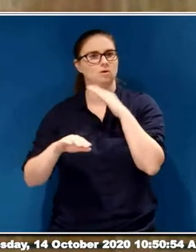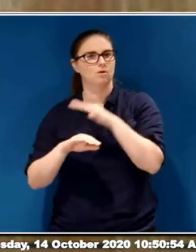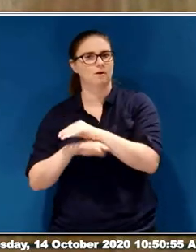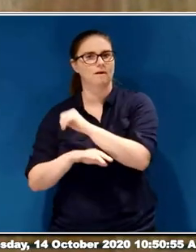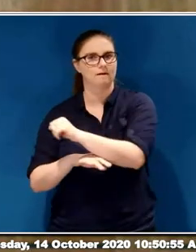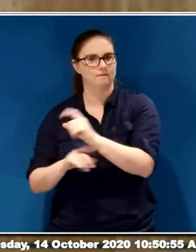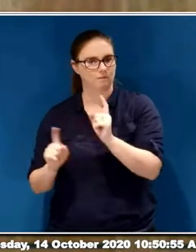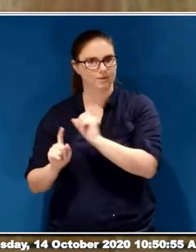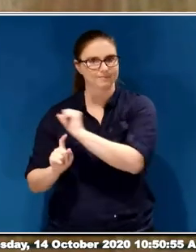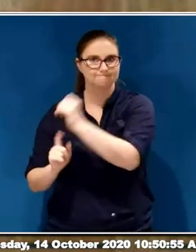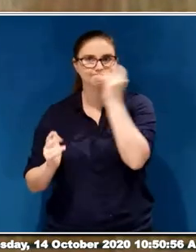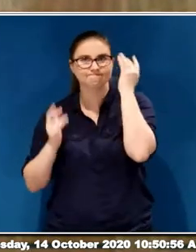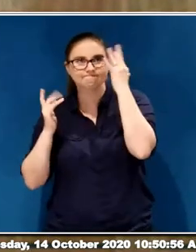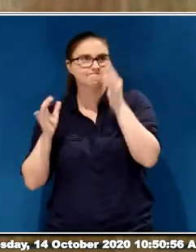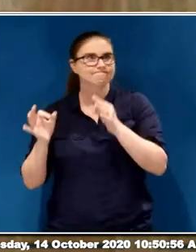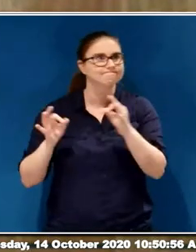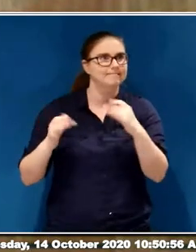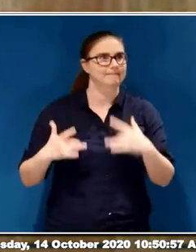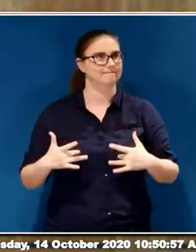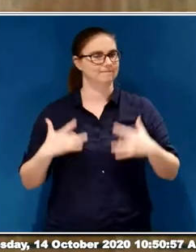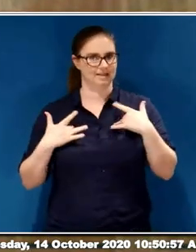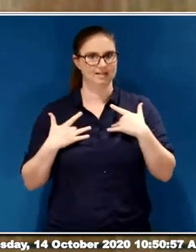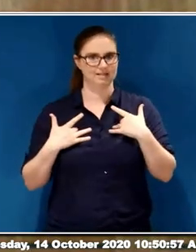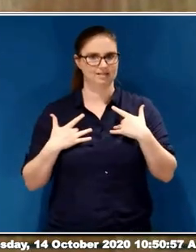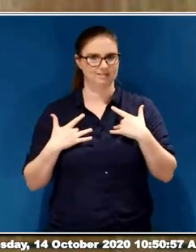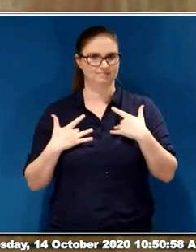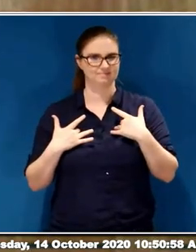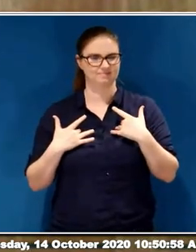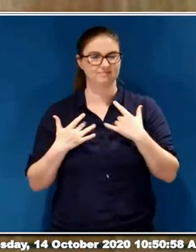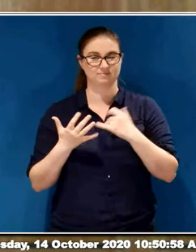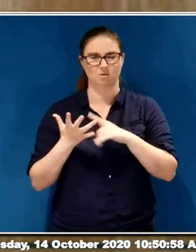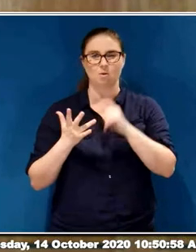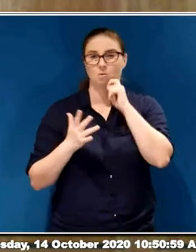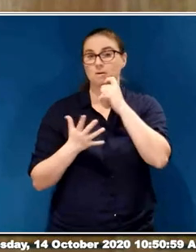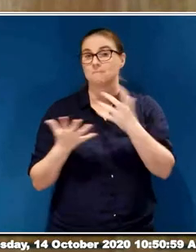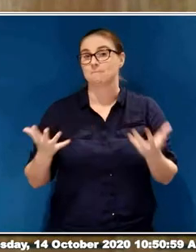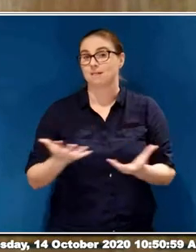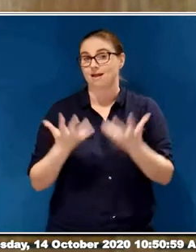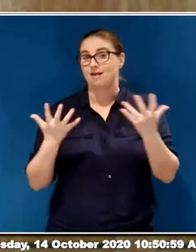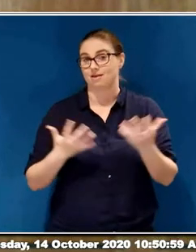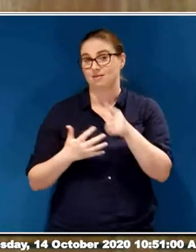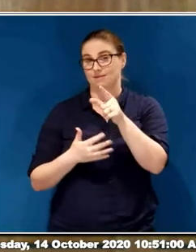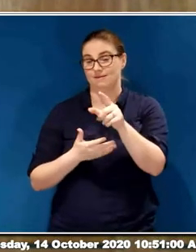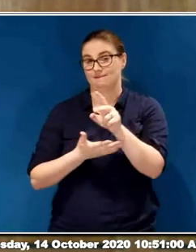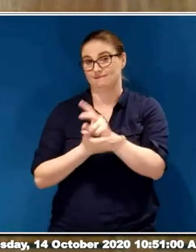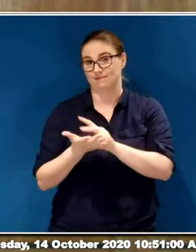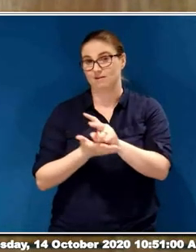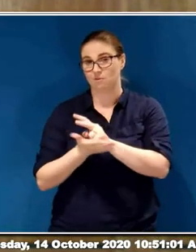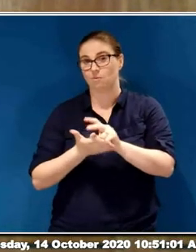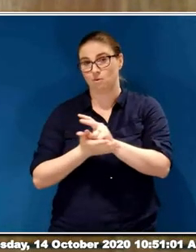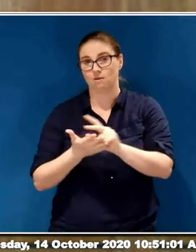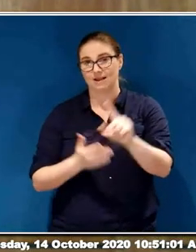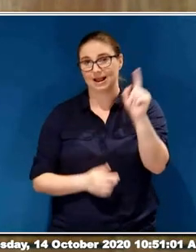That's IND.0019.0002.0002.